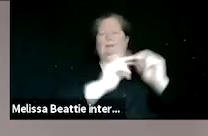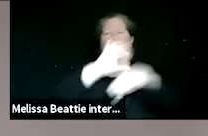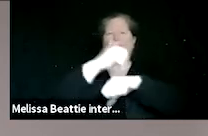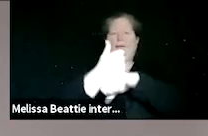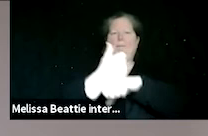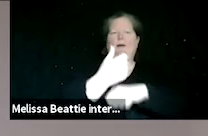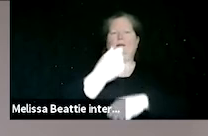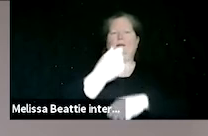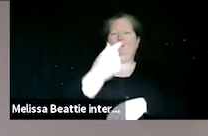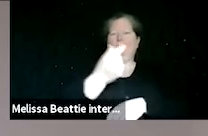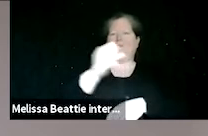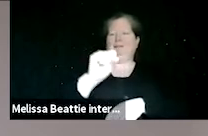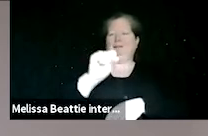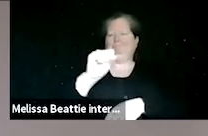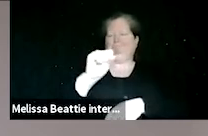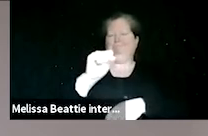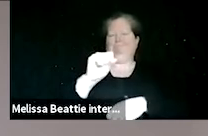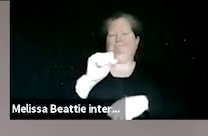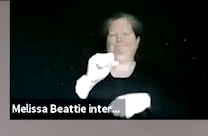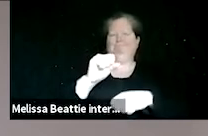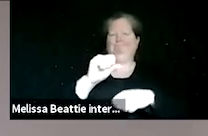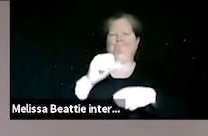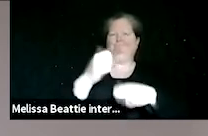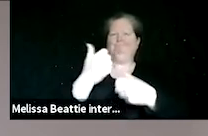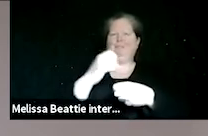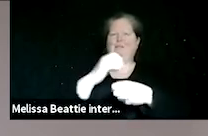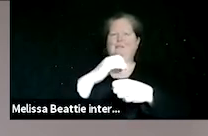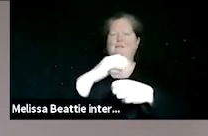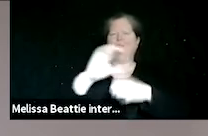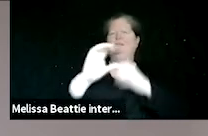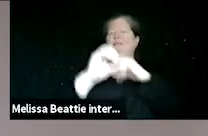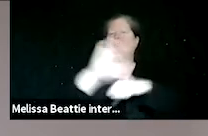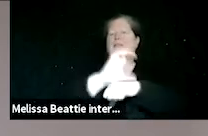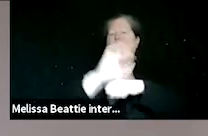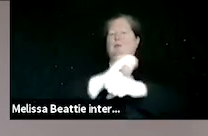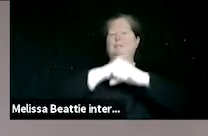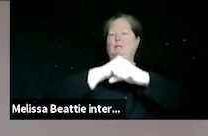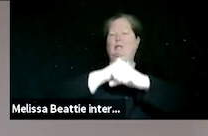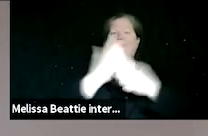why not solve this cryptology policy puzzle and you can leave the room, that sort of thing. So